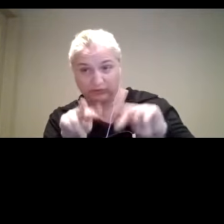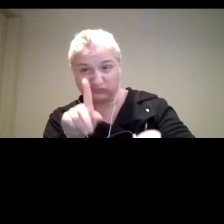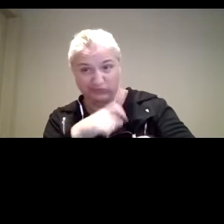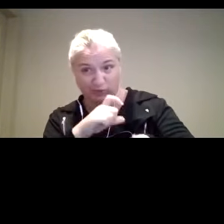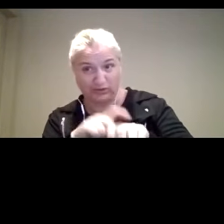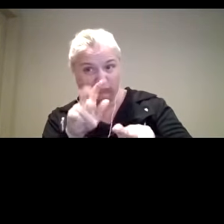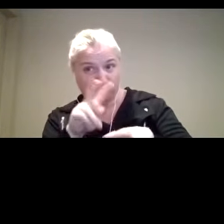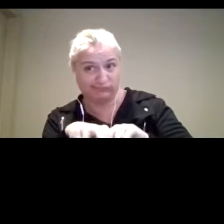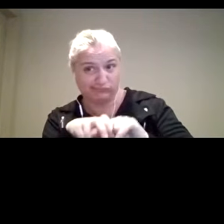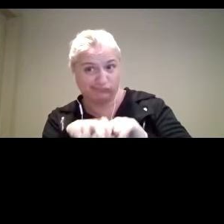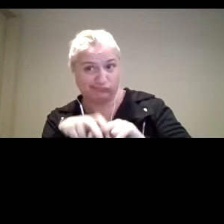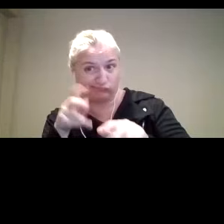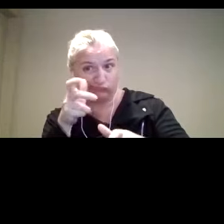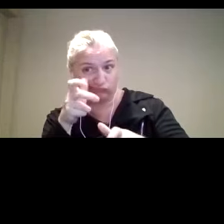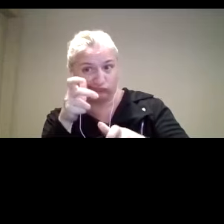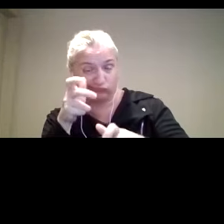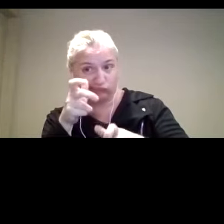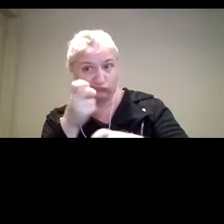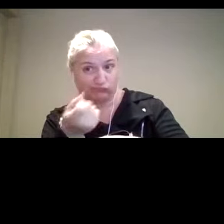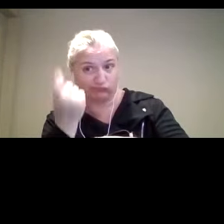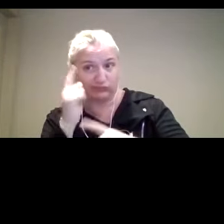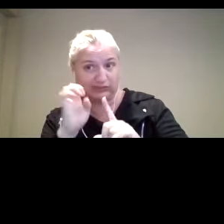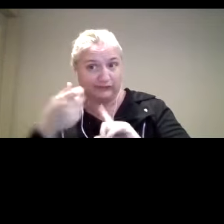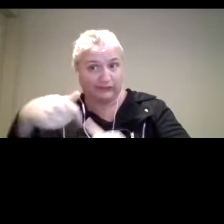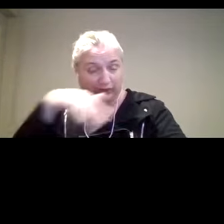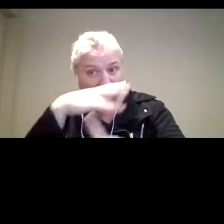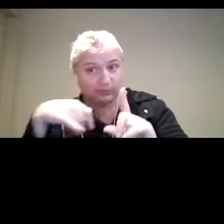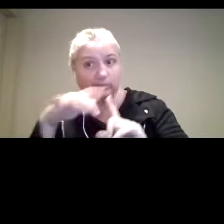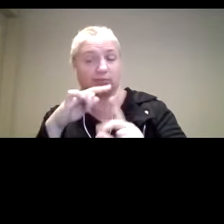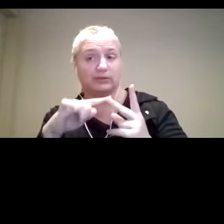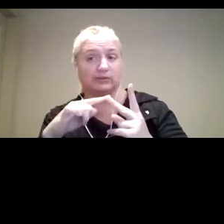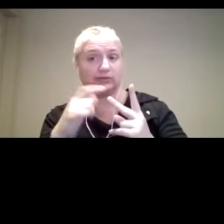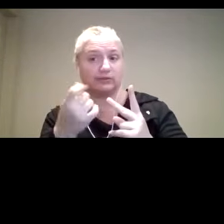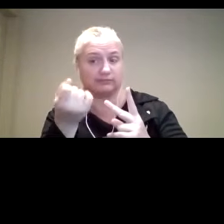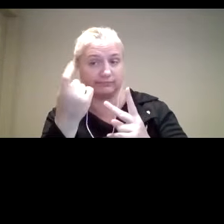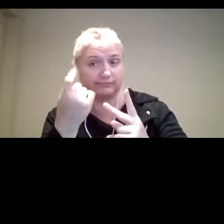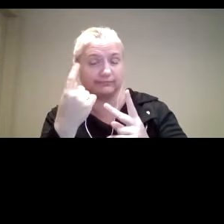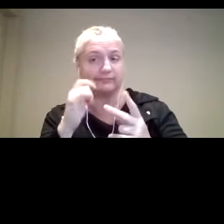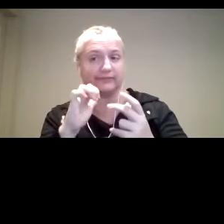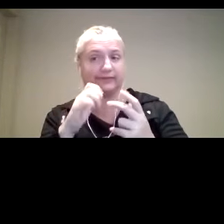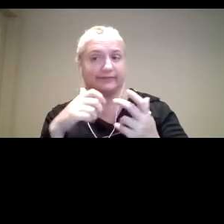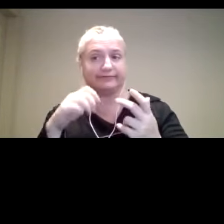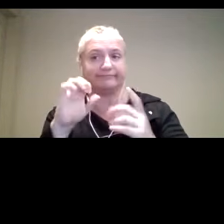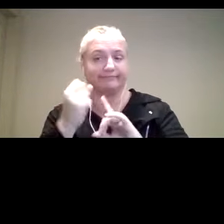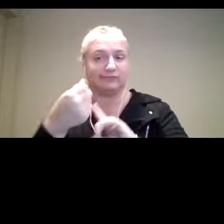that helps us as well to understand the environment and how that student is interacting with their environment.